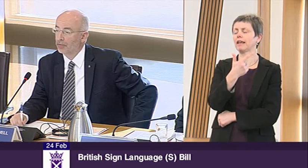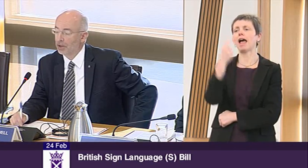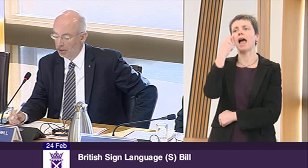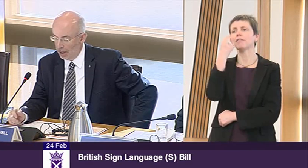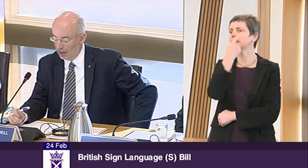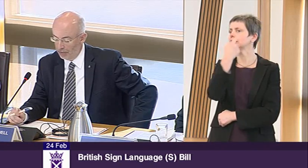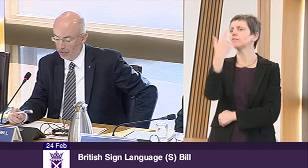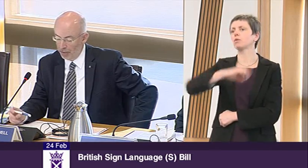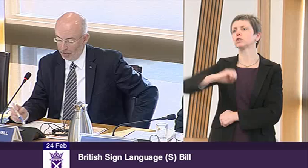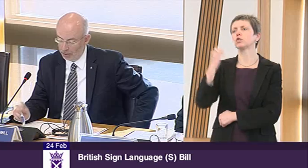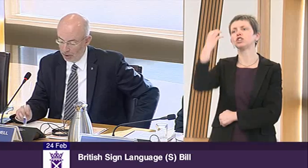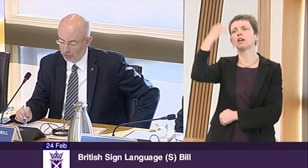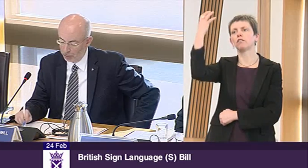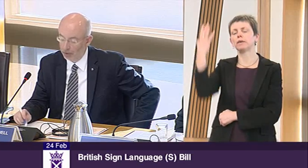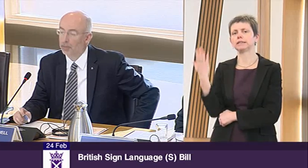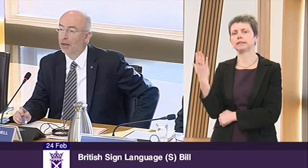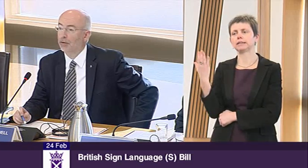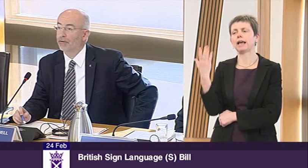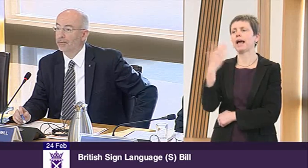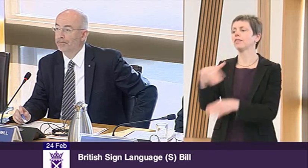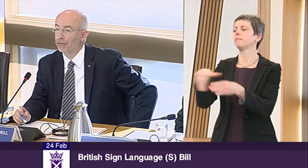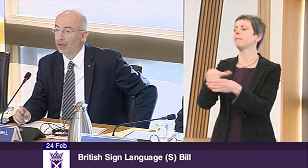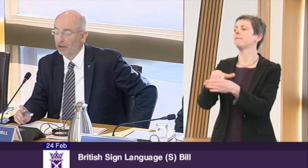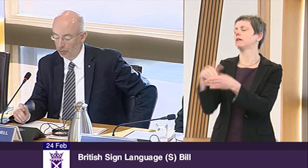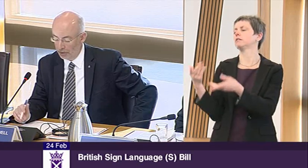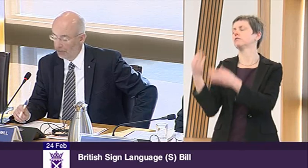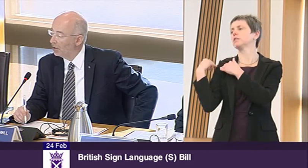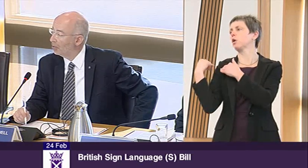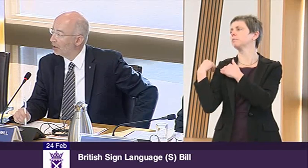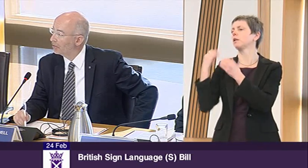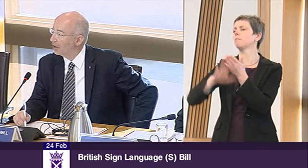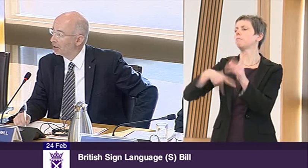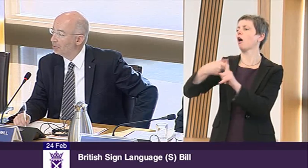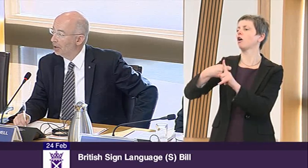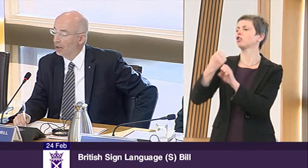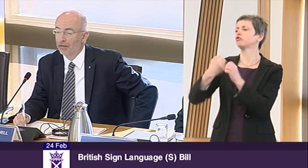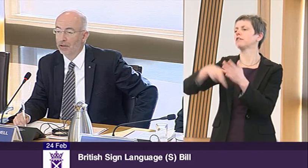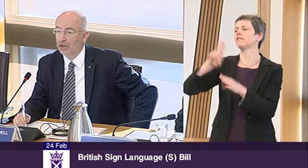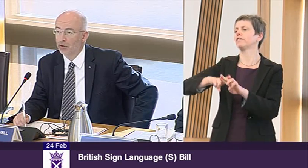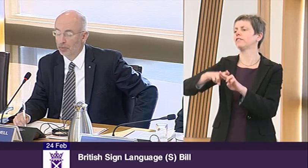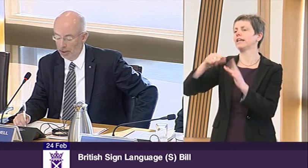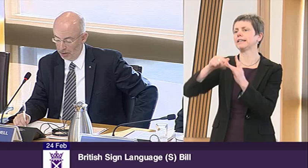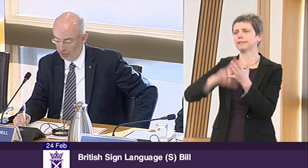Government and from the member in charge of the bill, Mark Griffin.